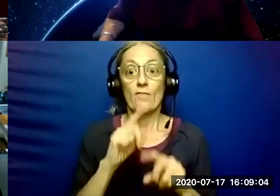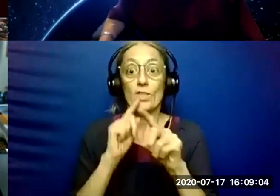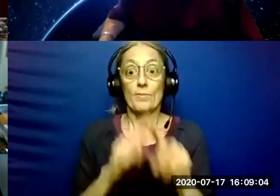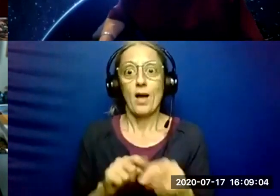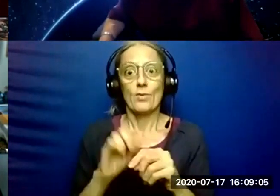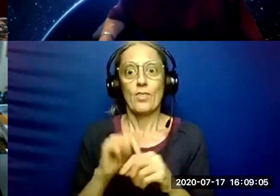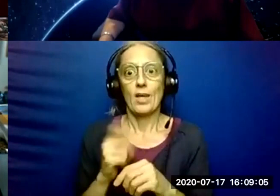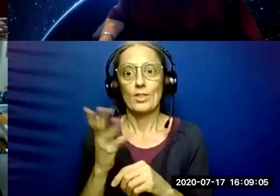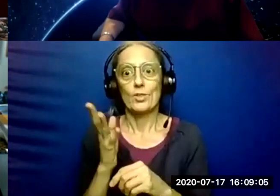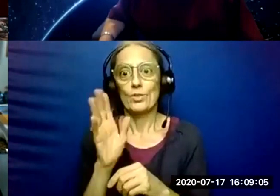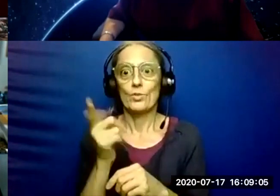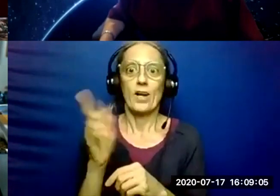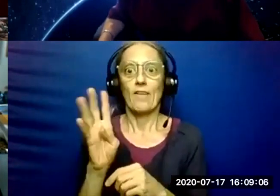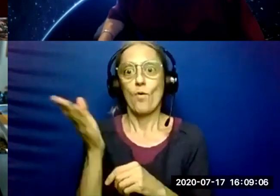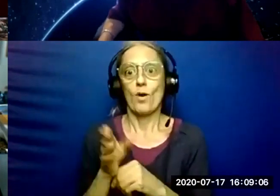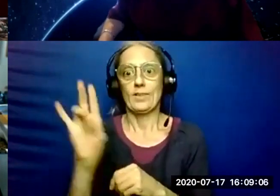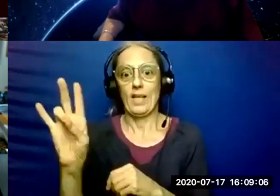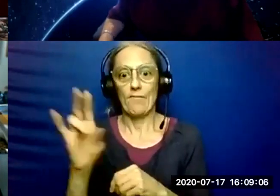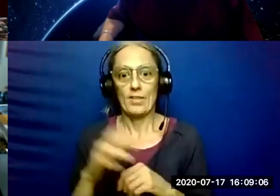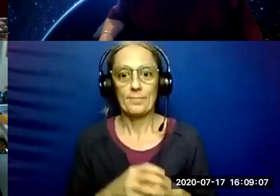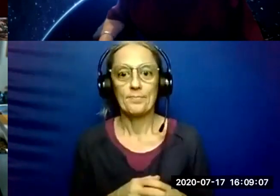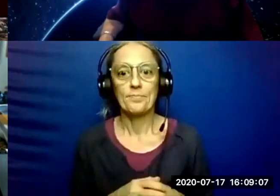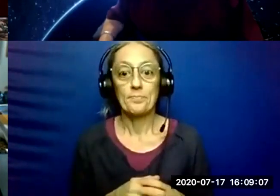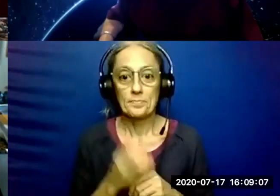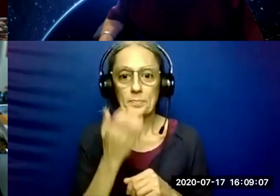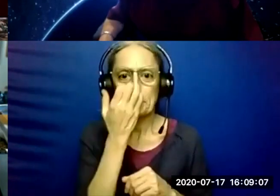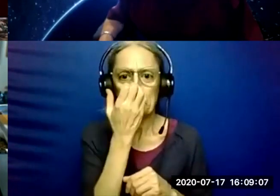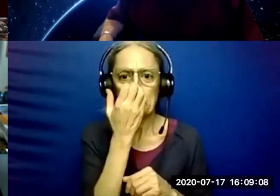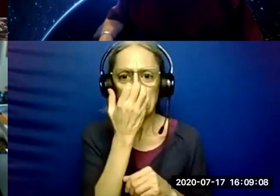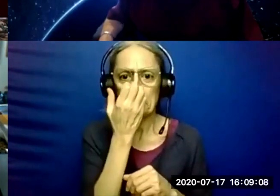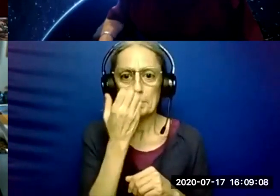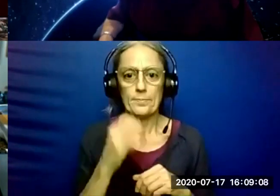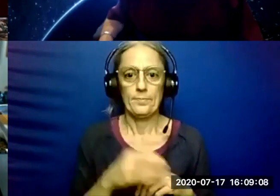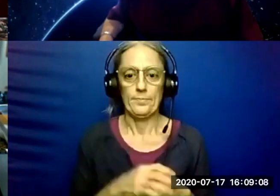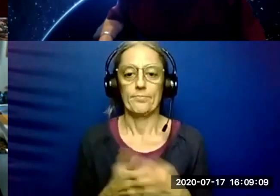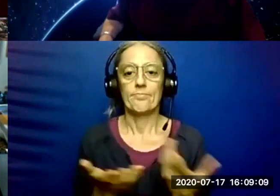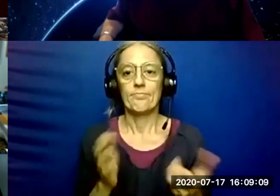COVID-19 and the brutal murders of George Floyd